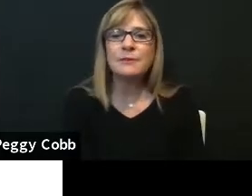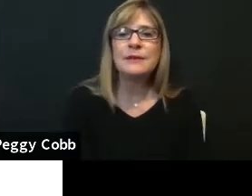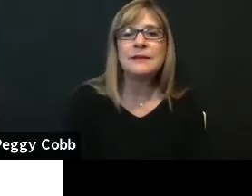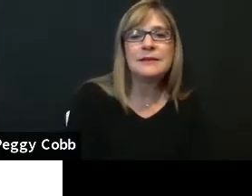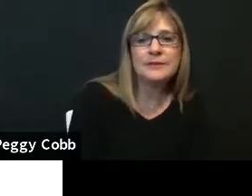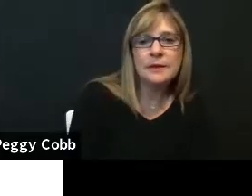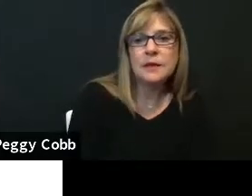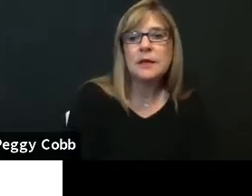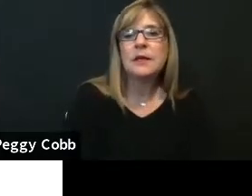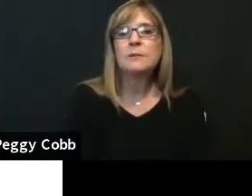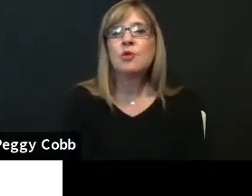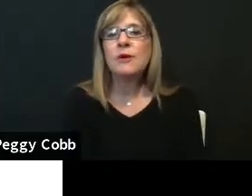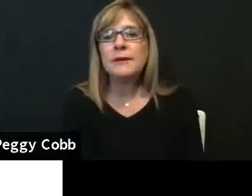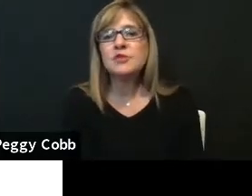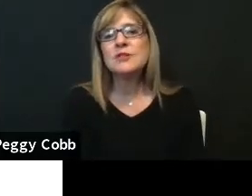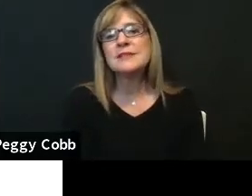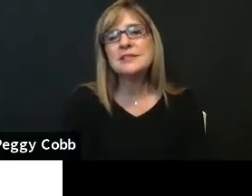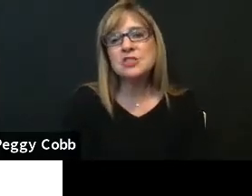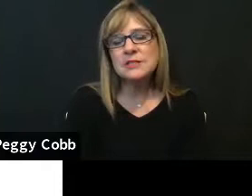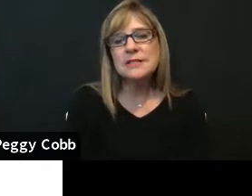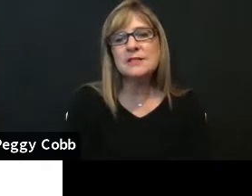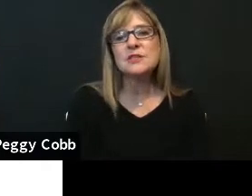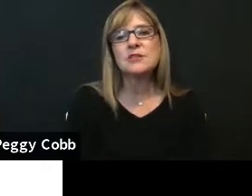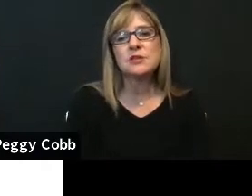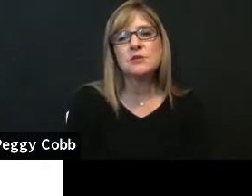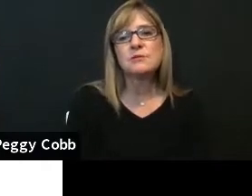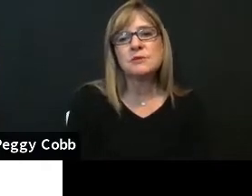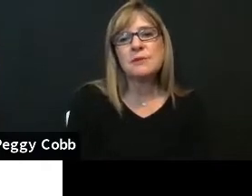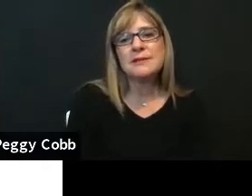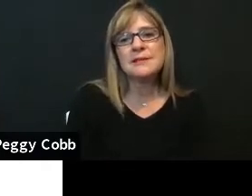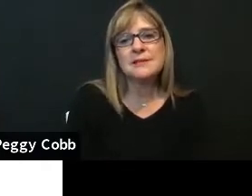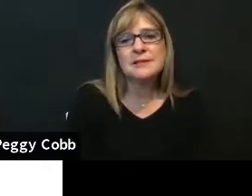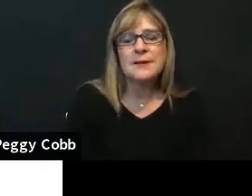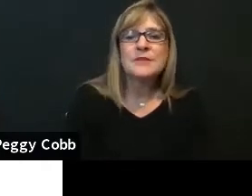independent living, employment, transition into those spaces,